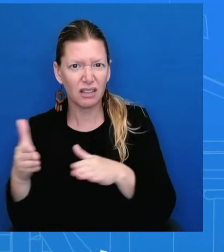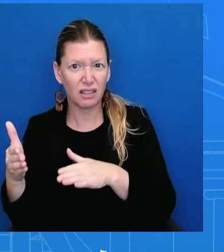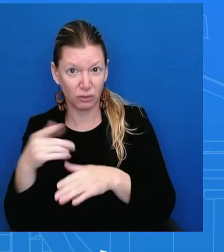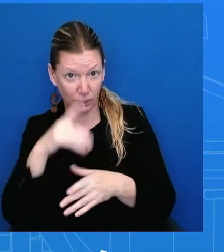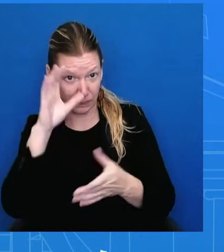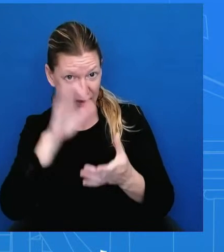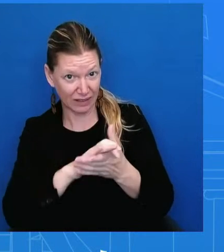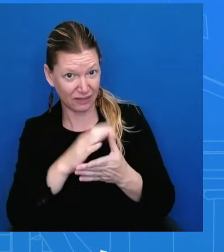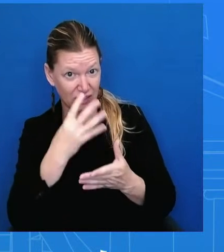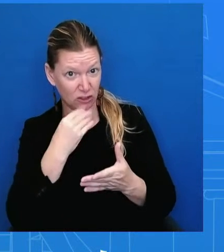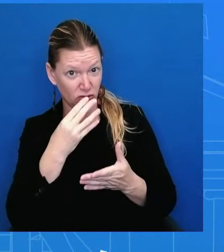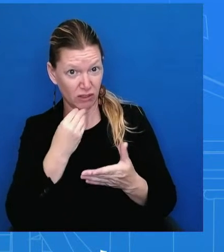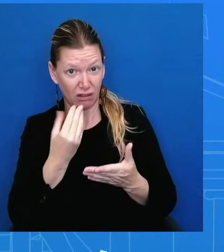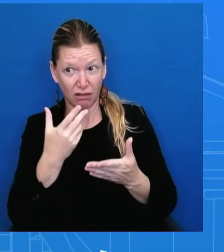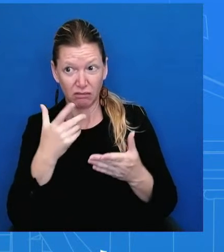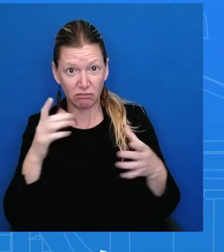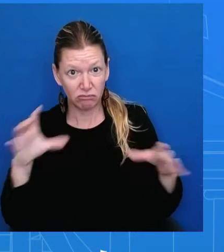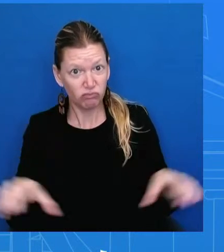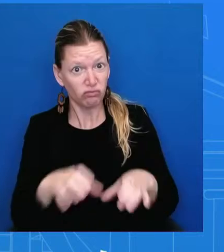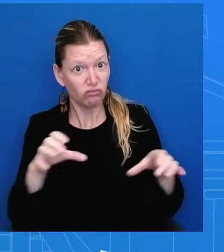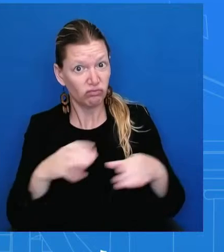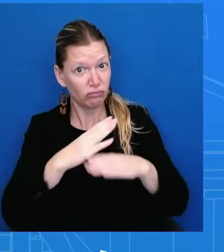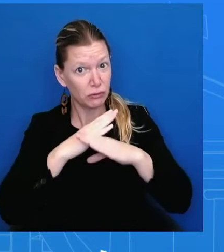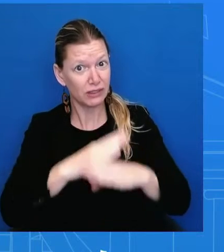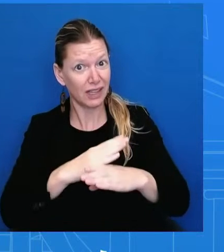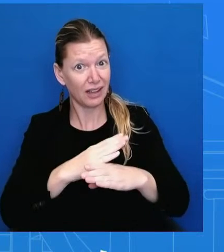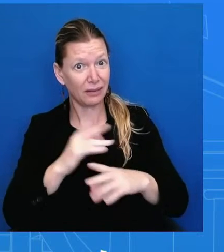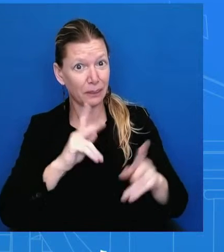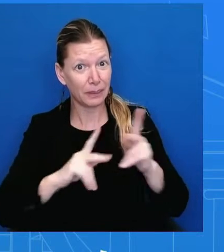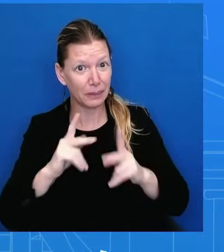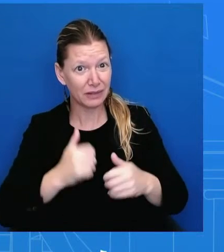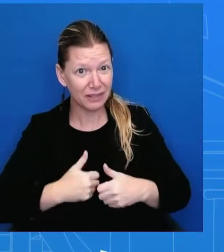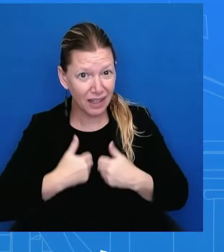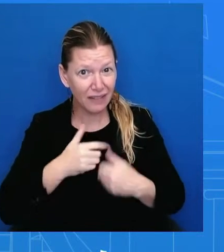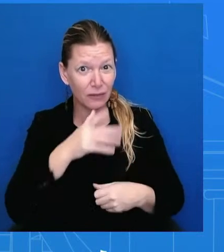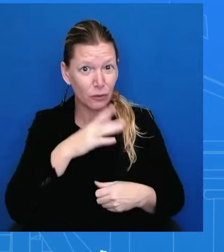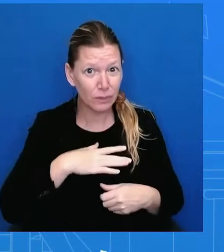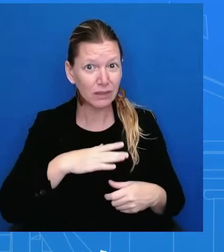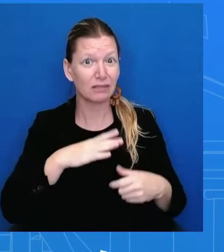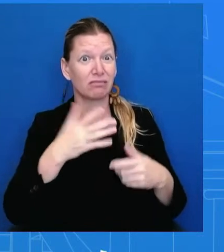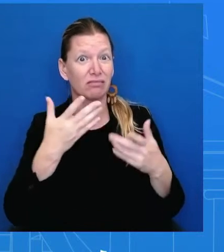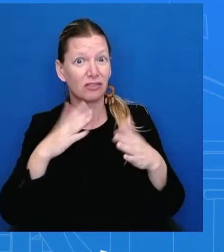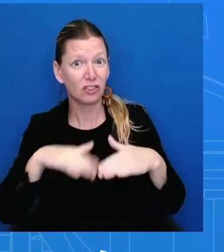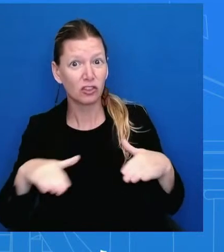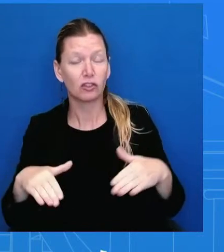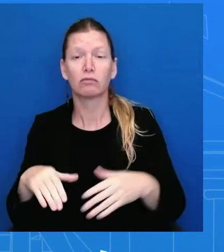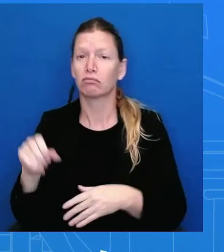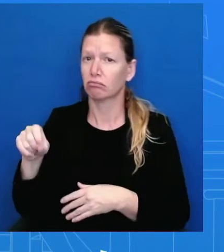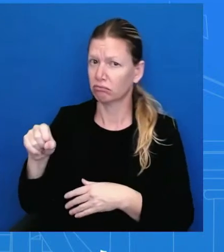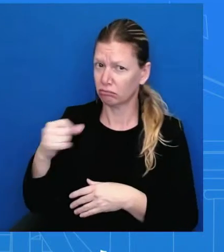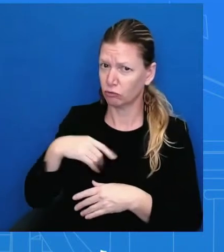to do more to protect innocent civilian life. The Press: Yeah, but they're not doing much. I mean, we've been -- I've been asking this question for nine months.